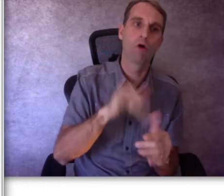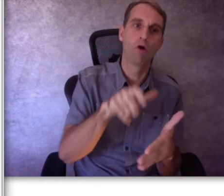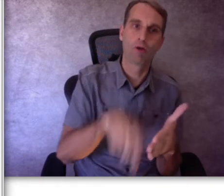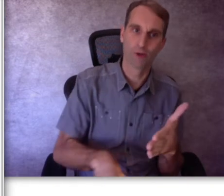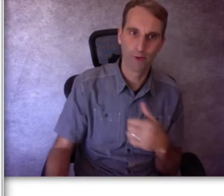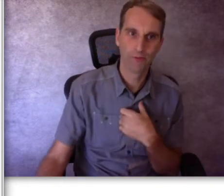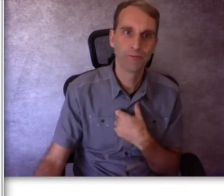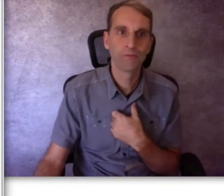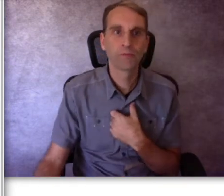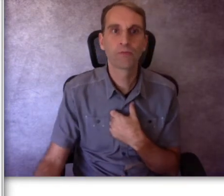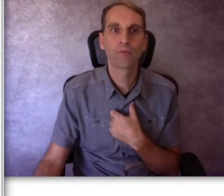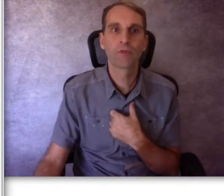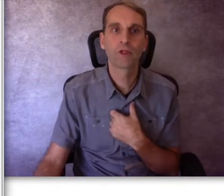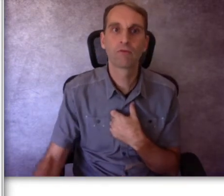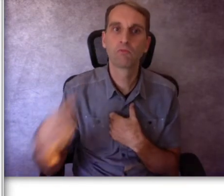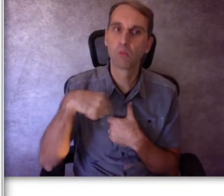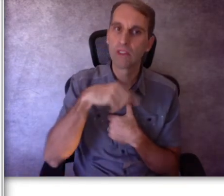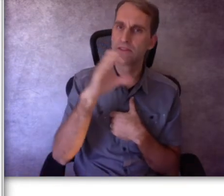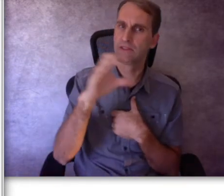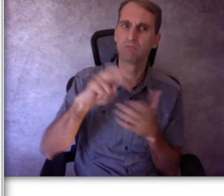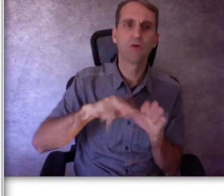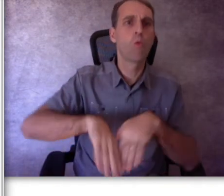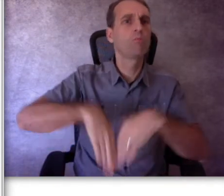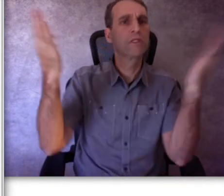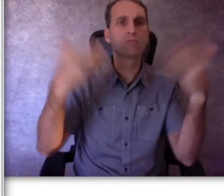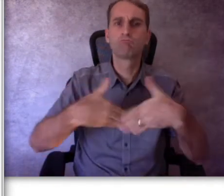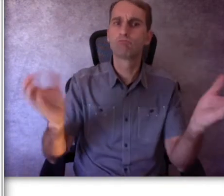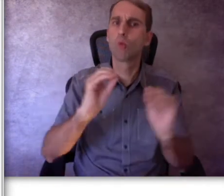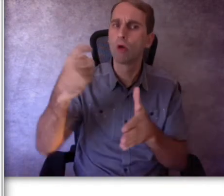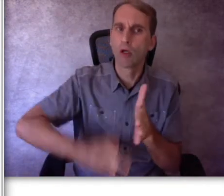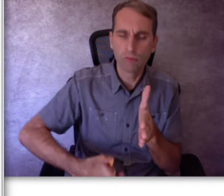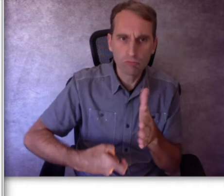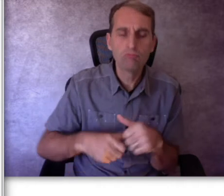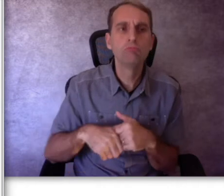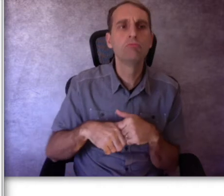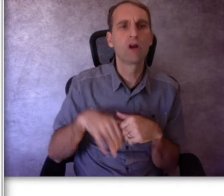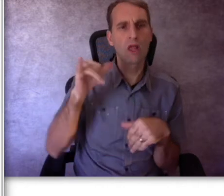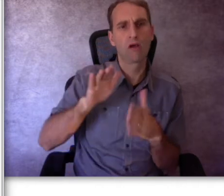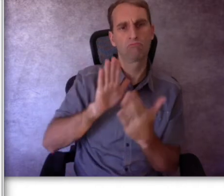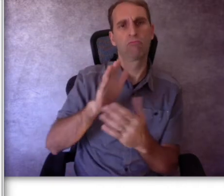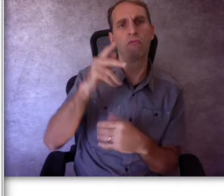so it’s easy to share and refer back to each article. This is an open platform. There is no cost.